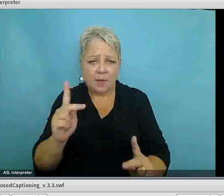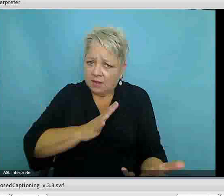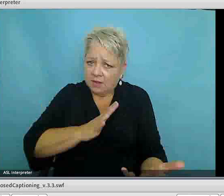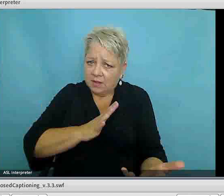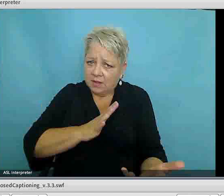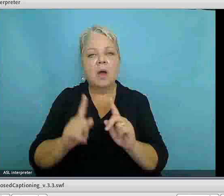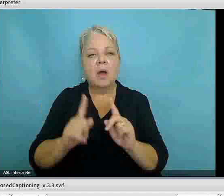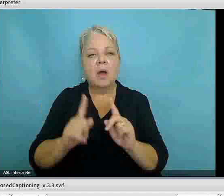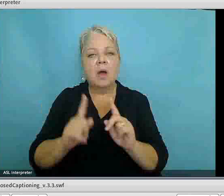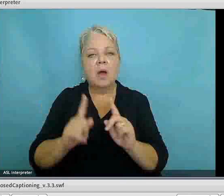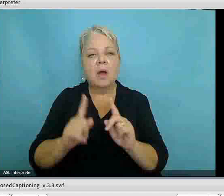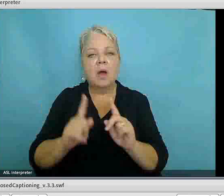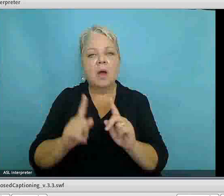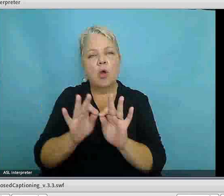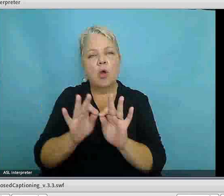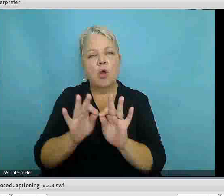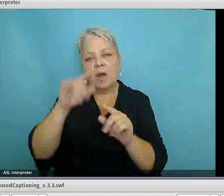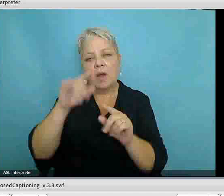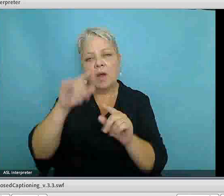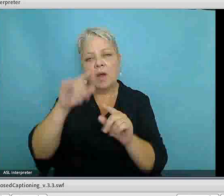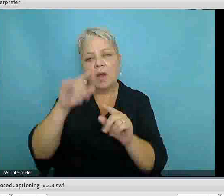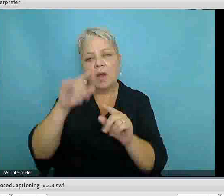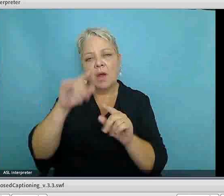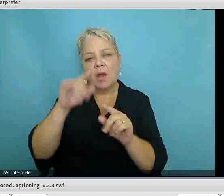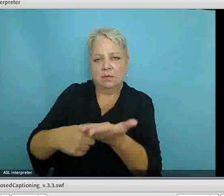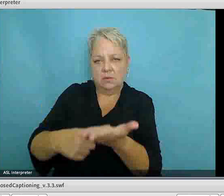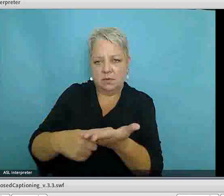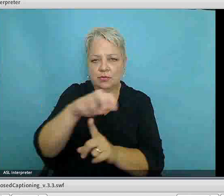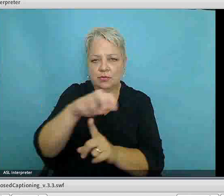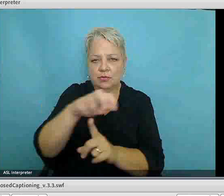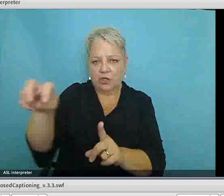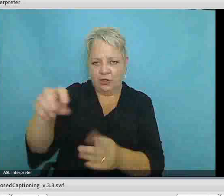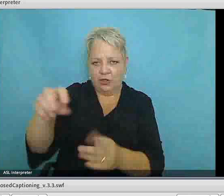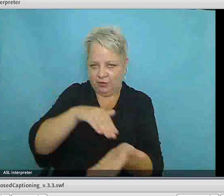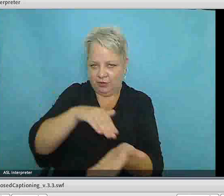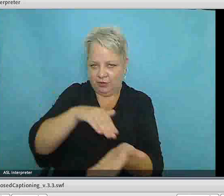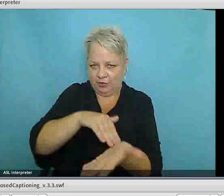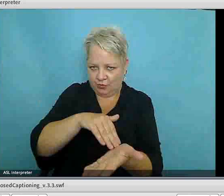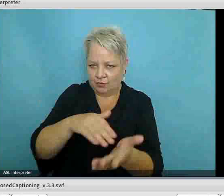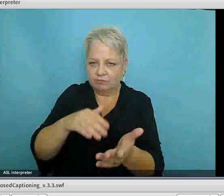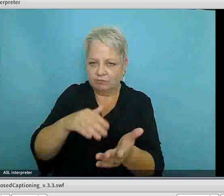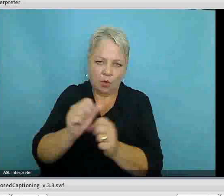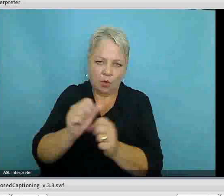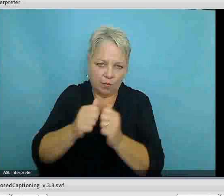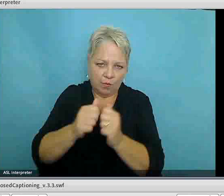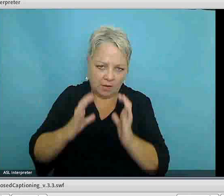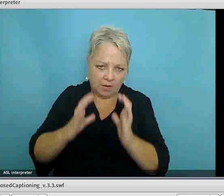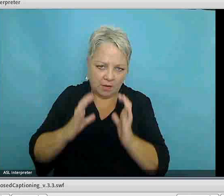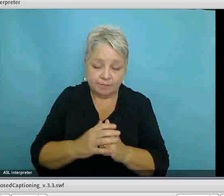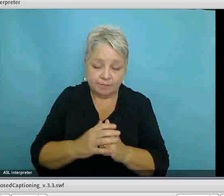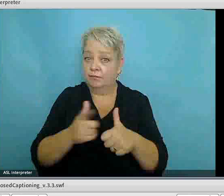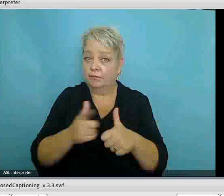First, to what extent we can get providers to participate. That's a major thing.